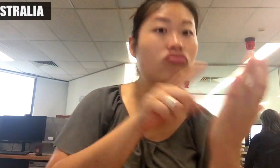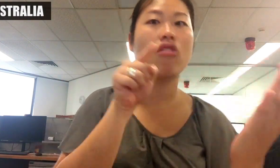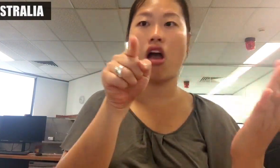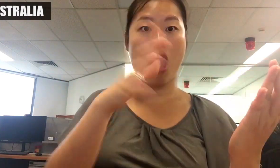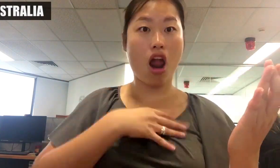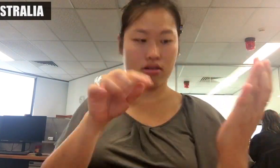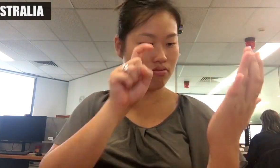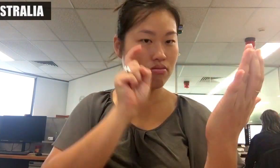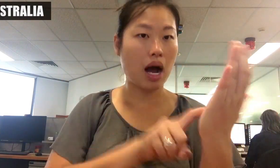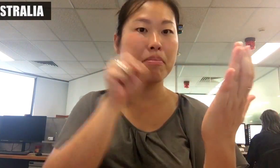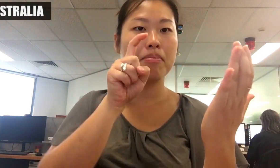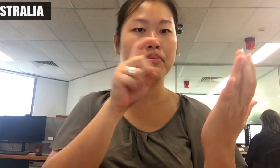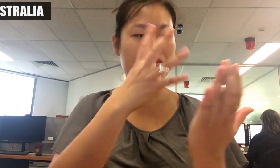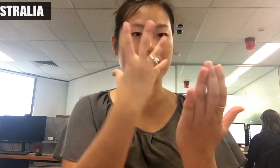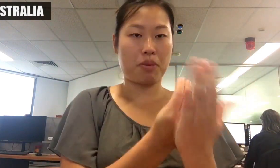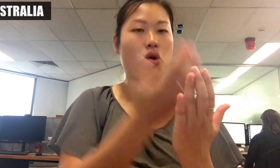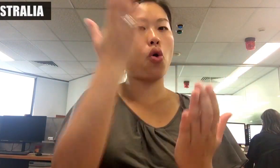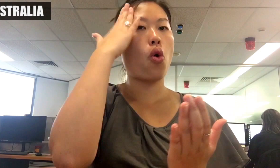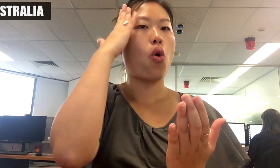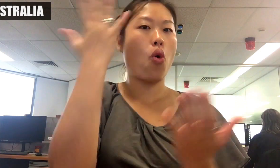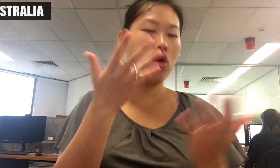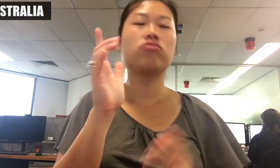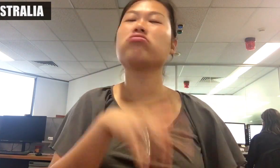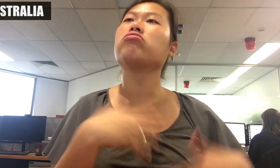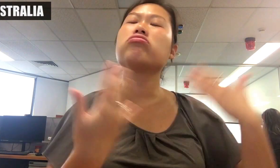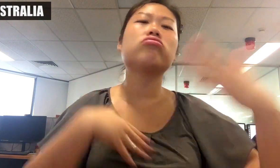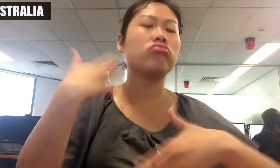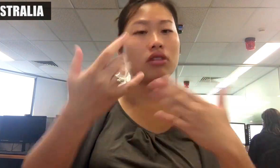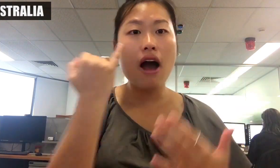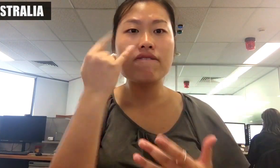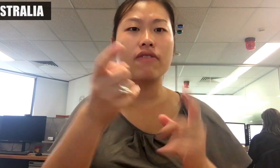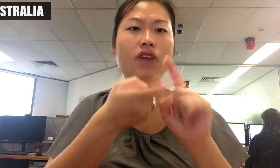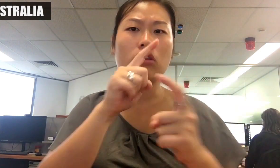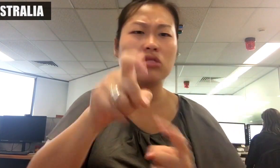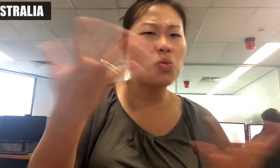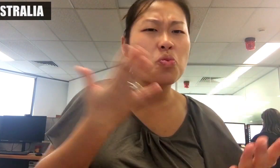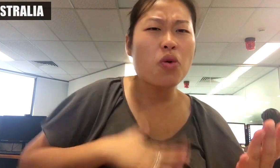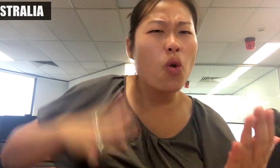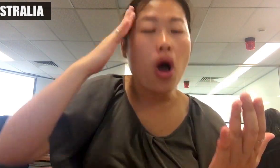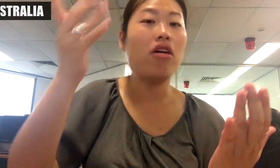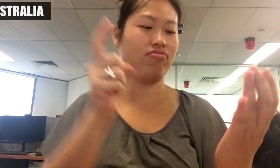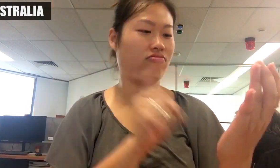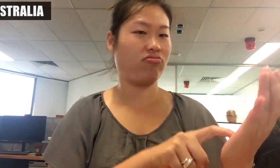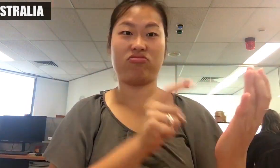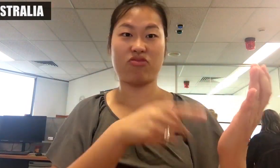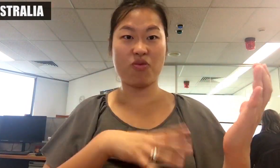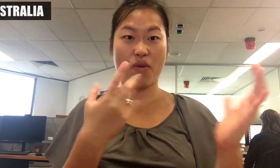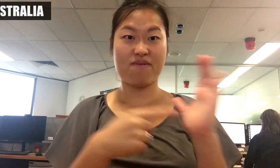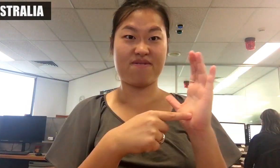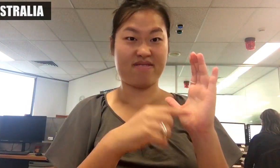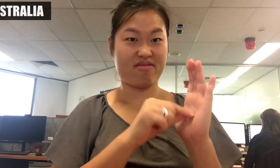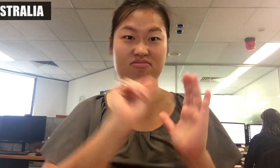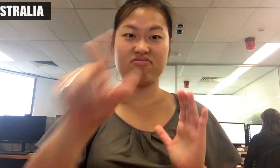You can also save things you want to visit on it, so that when you're there you're ready to share what you want to see with friends.